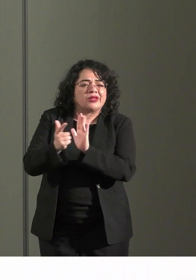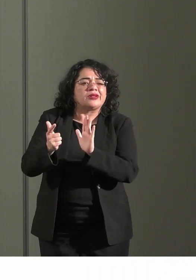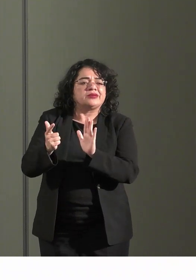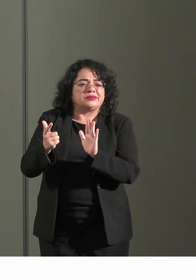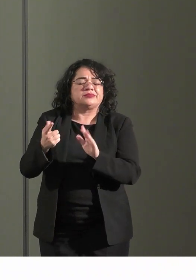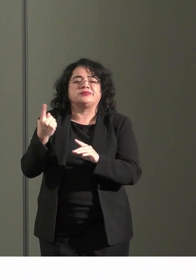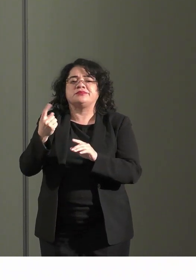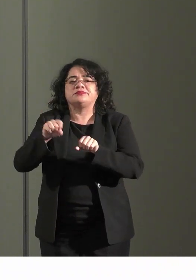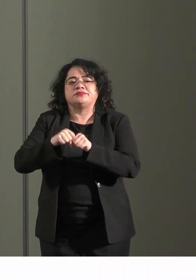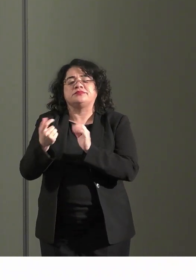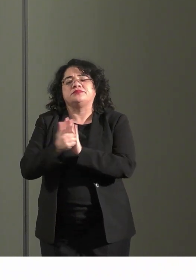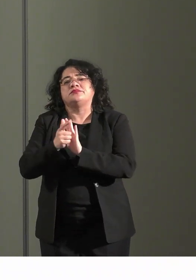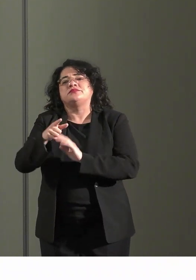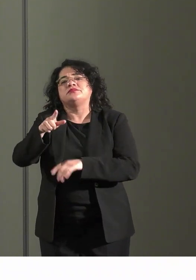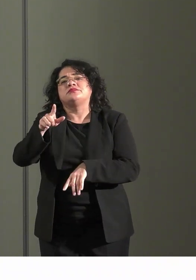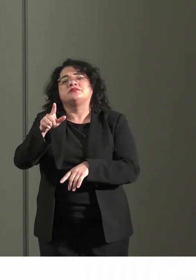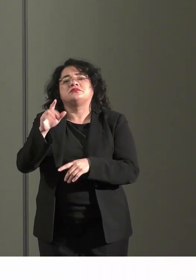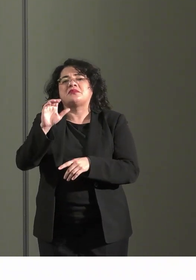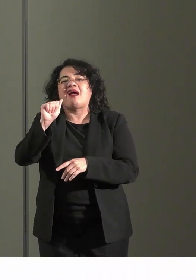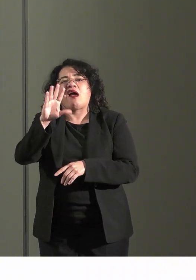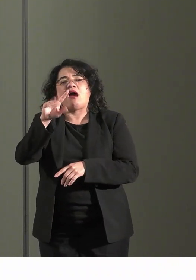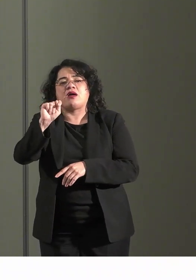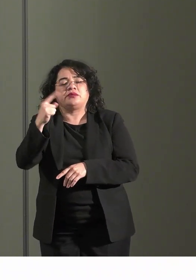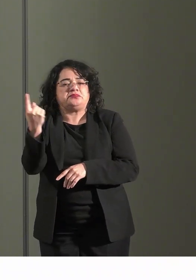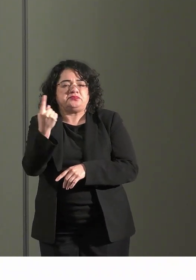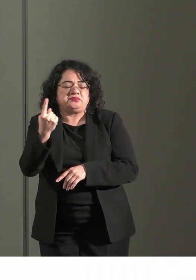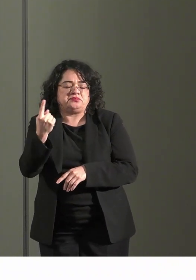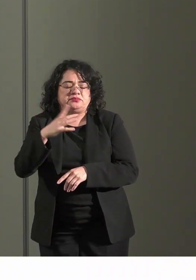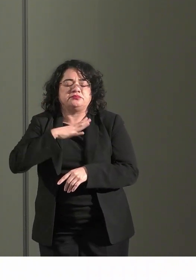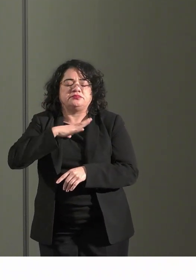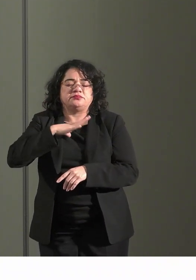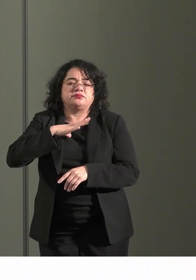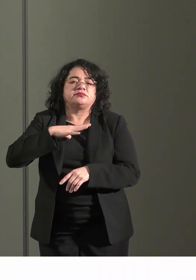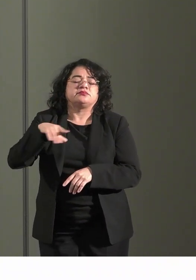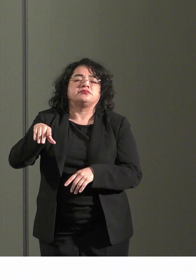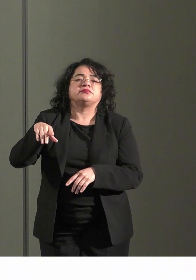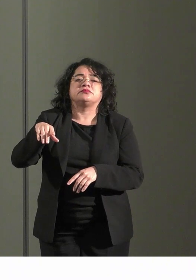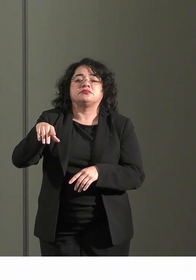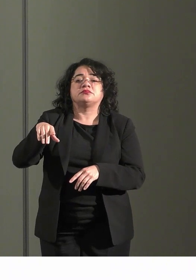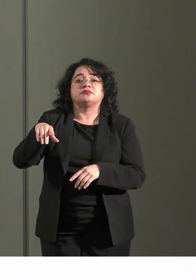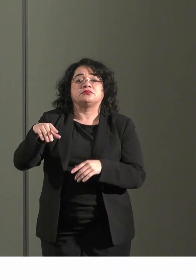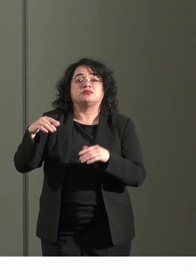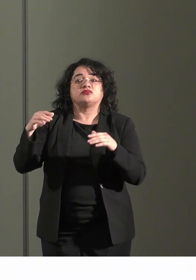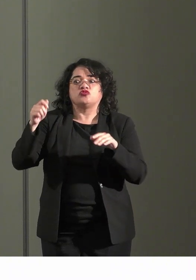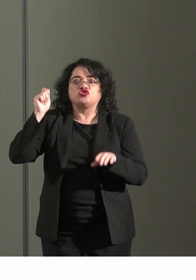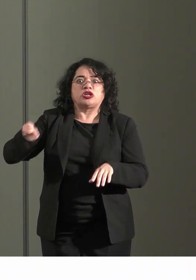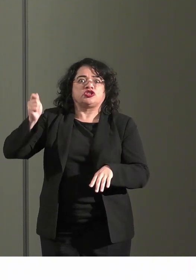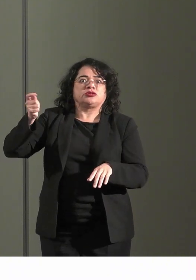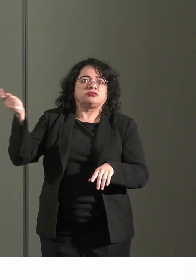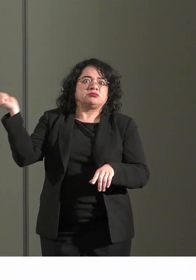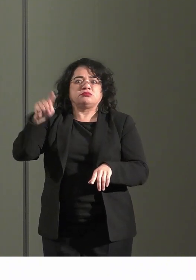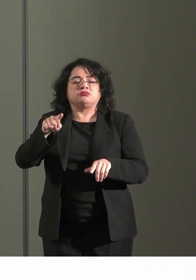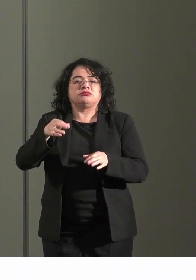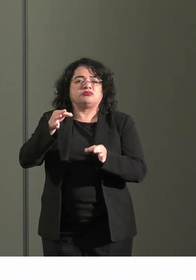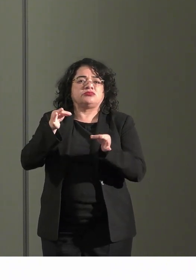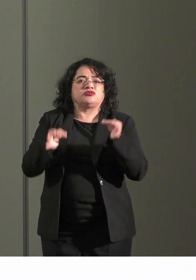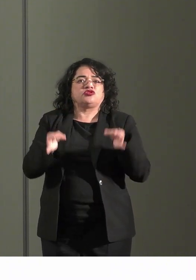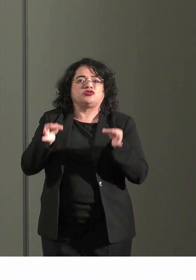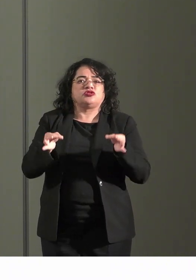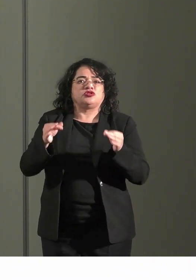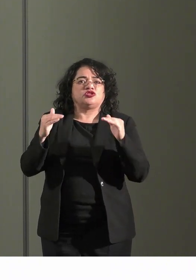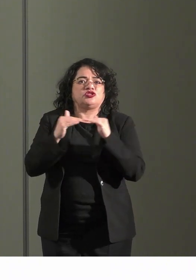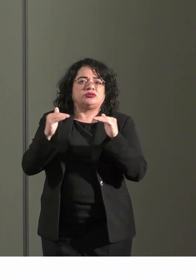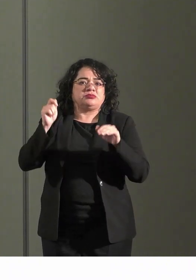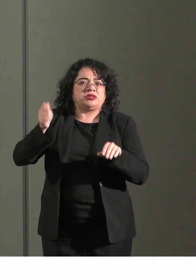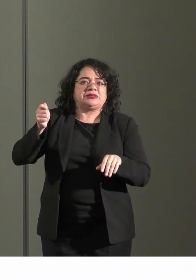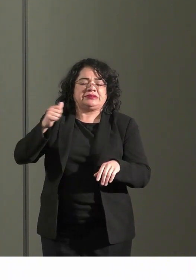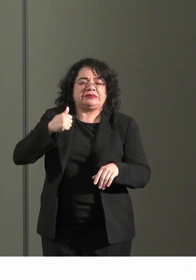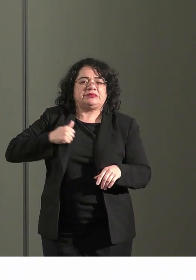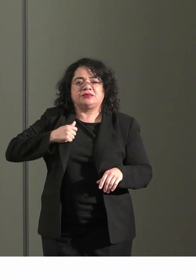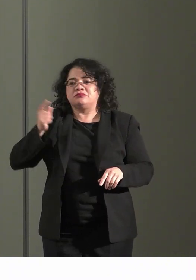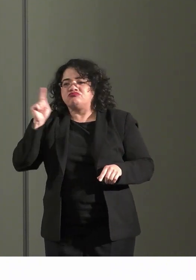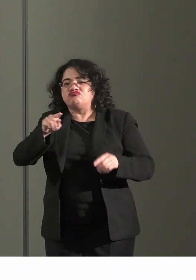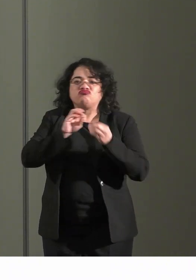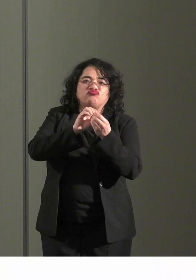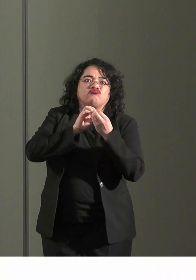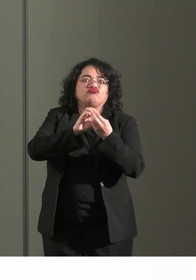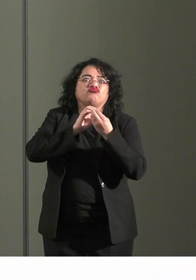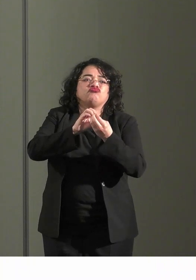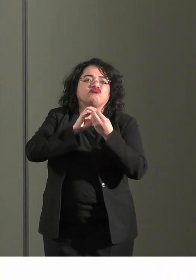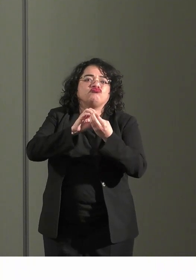violates a Act I don't think it is Justice Canada we have our own lawyers that will go back to be